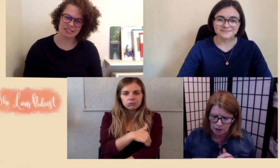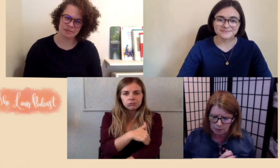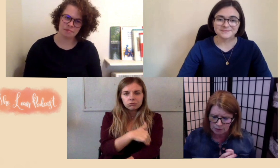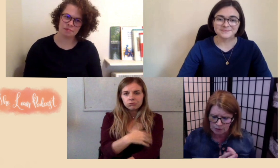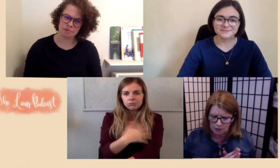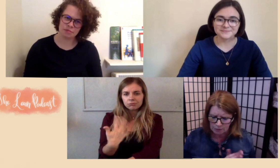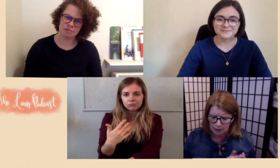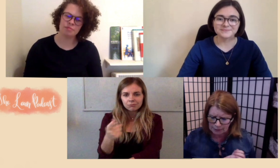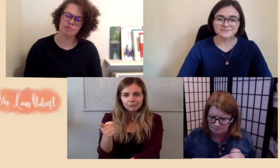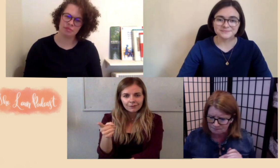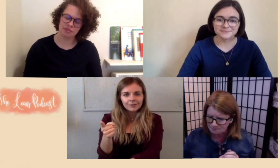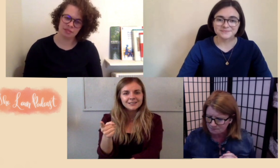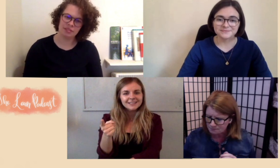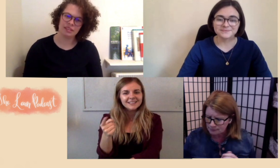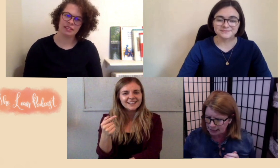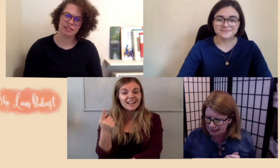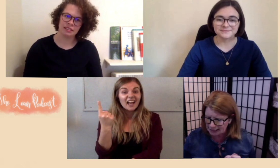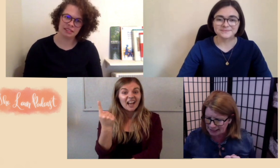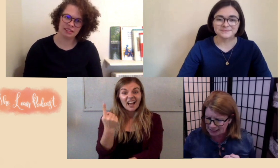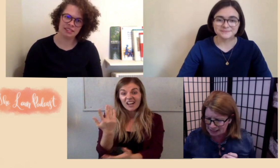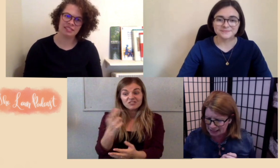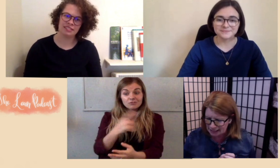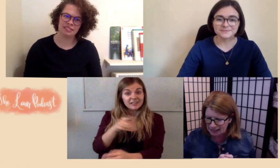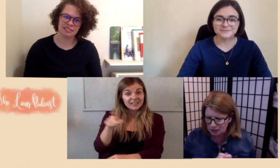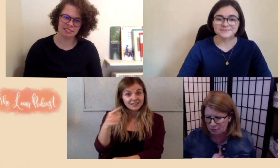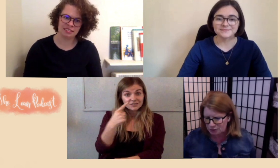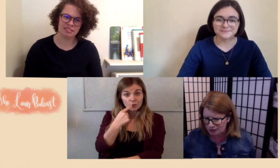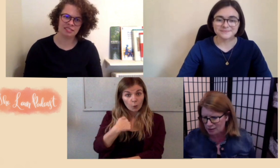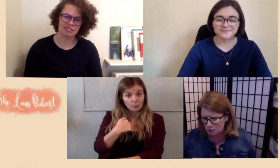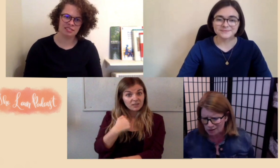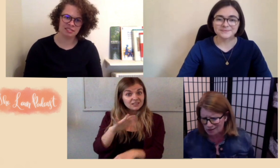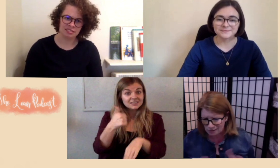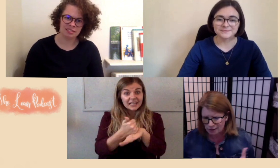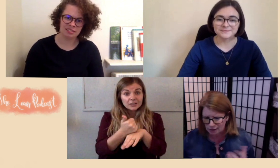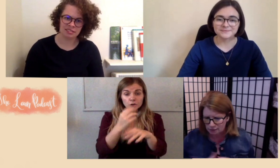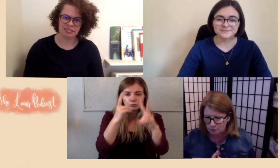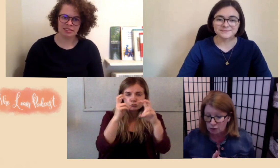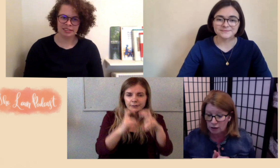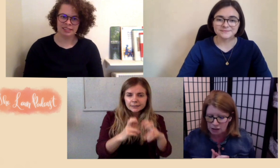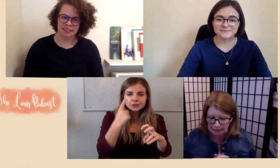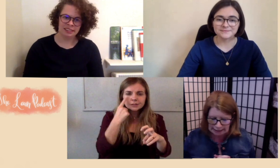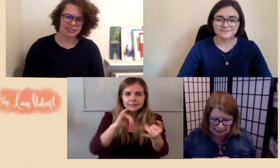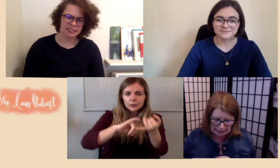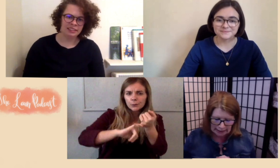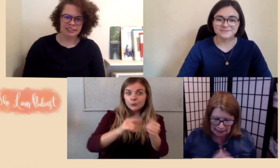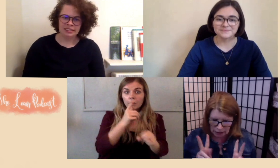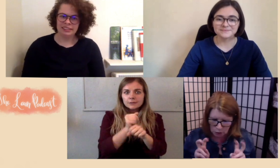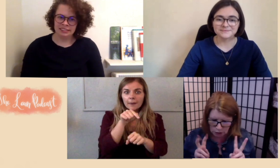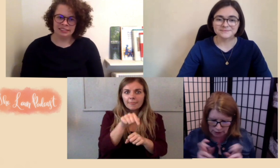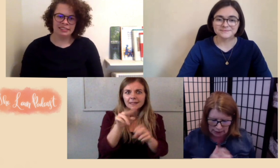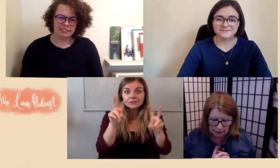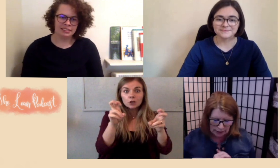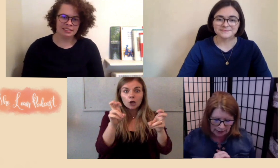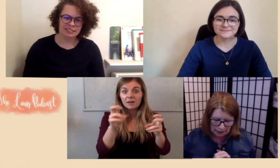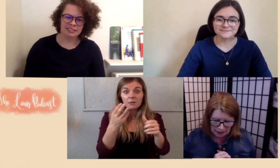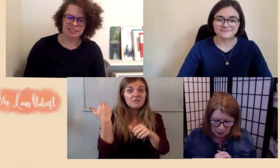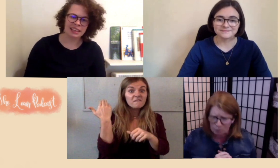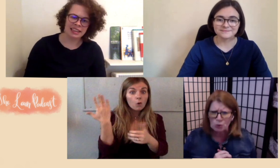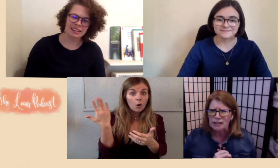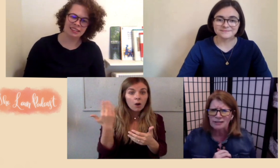keywords, a Boolean something or other. Anyway, so he was like, "okay, so you're set to do your literature review."